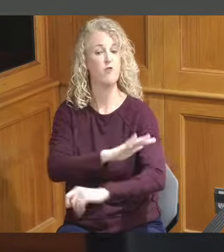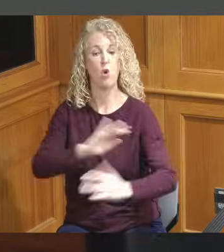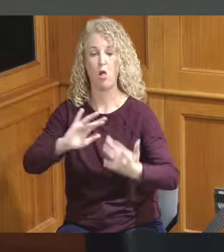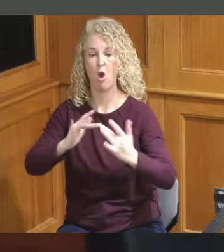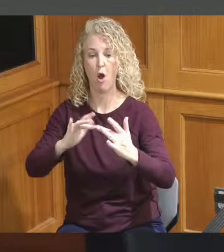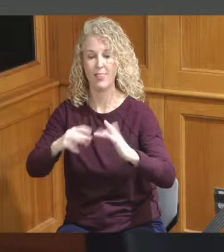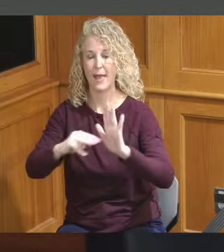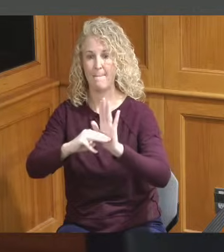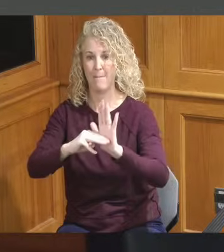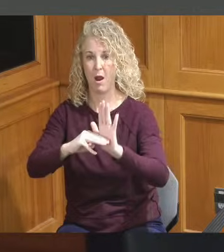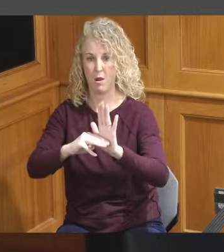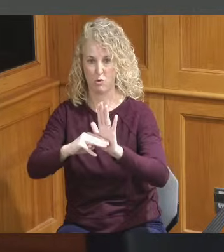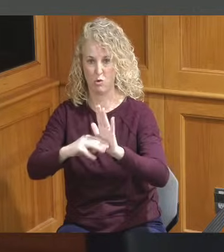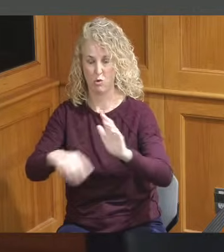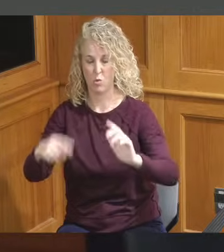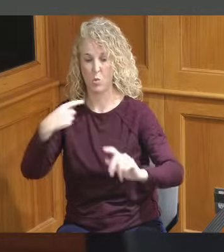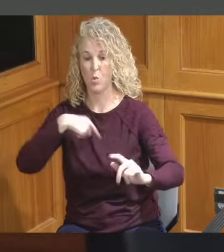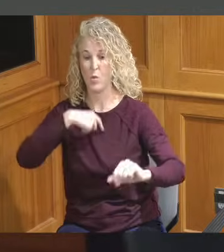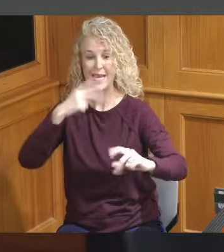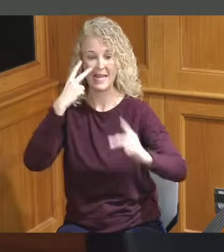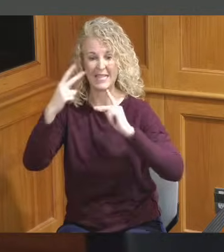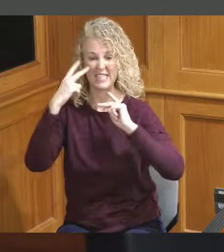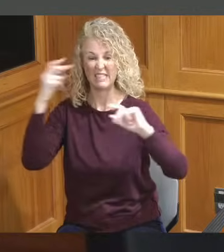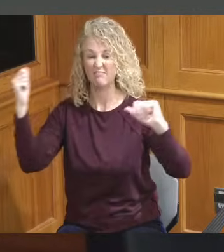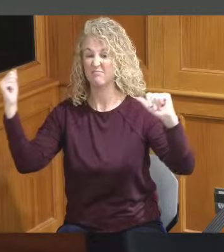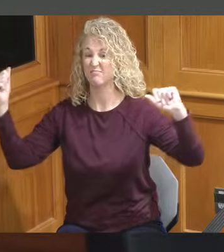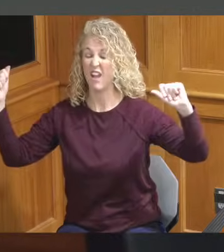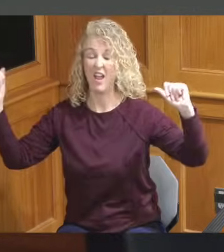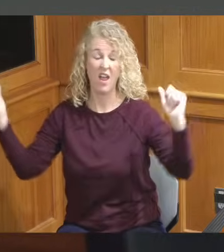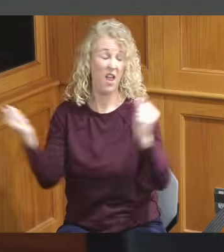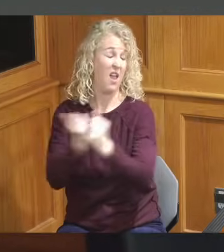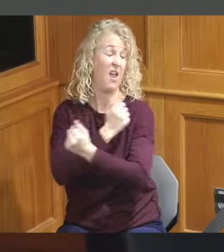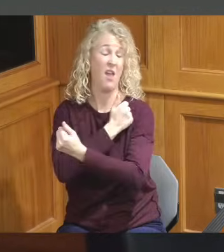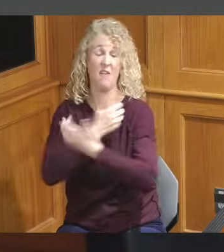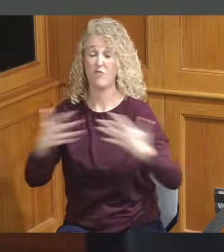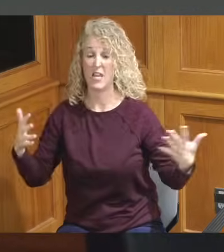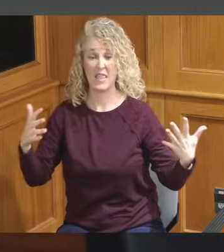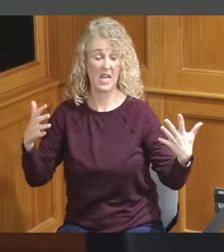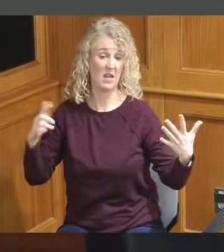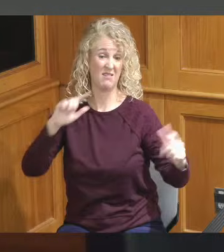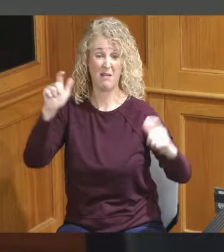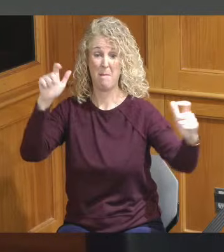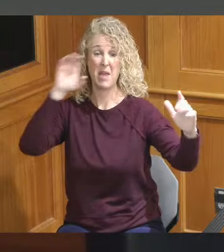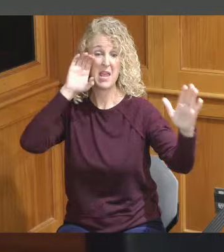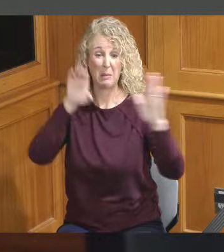of the entire stadium so we know all of the nuts and bolts infrastructure of that of the stadium so